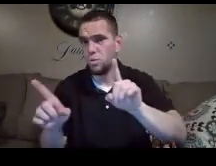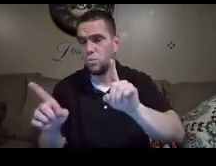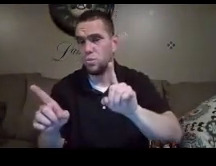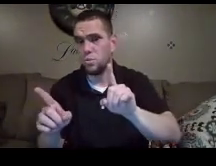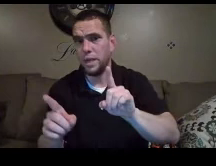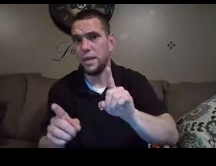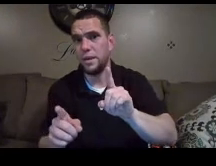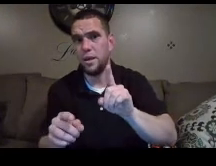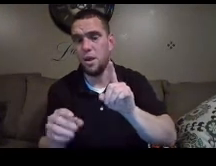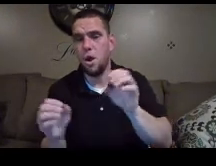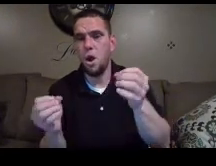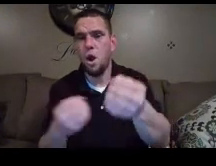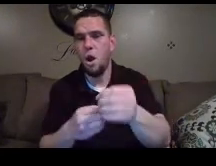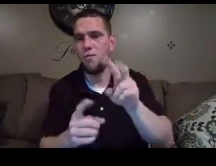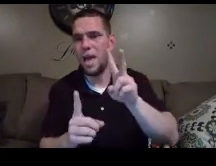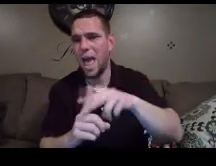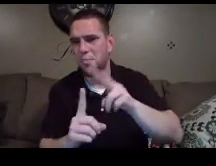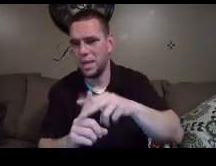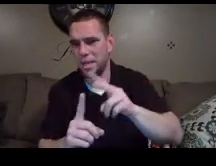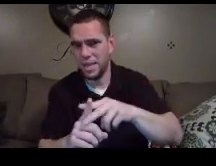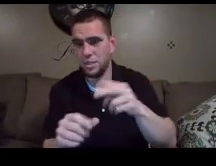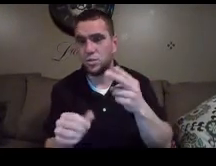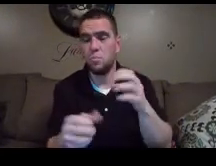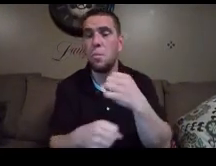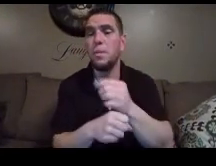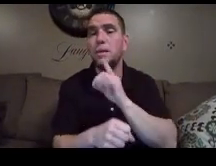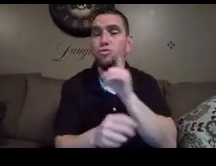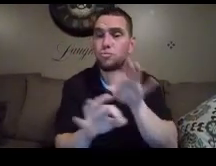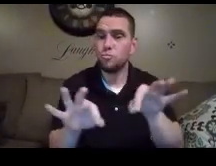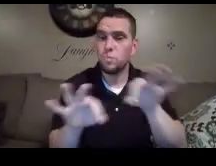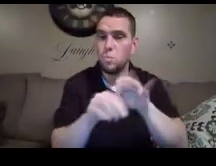And you want to make sure that you're using, you know, these built-in styles for